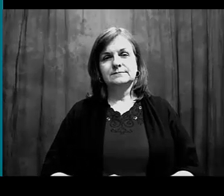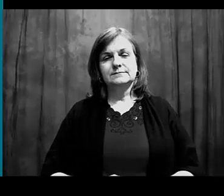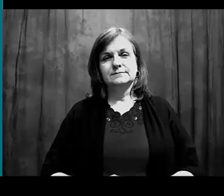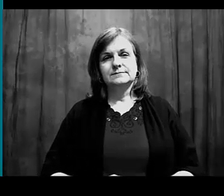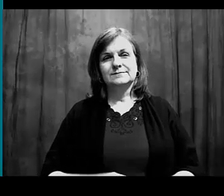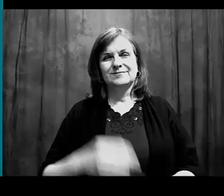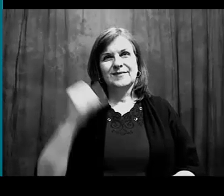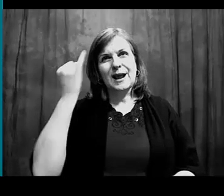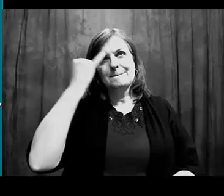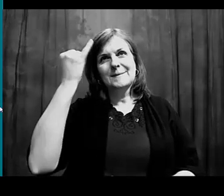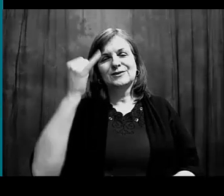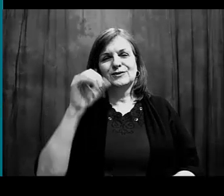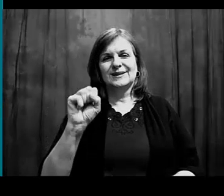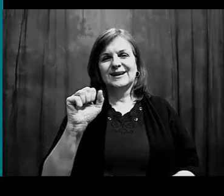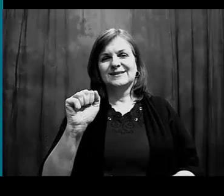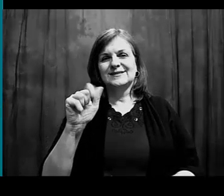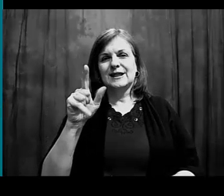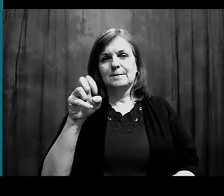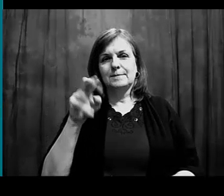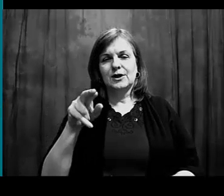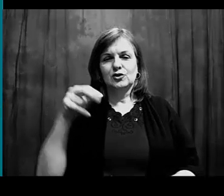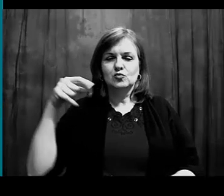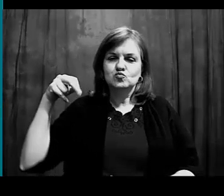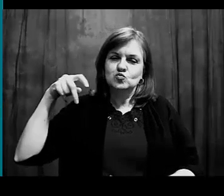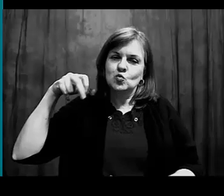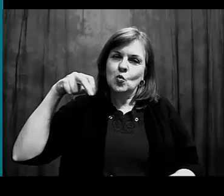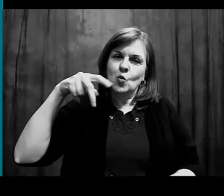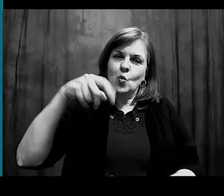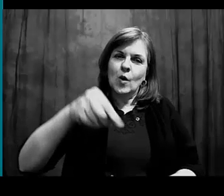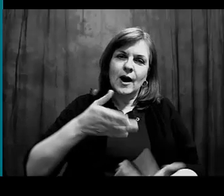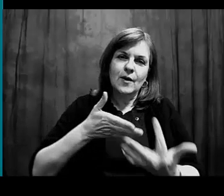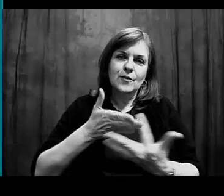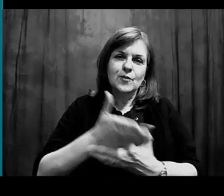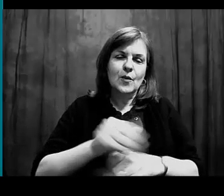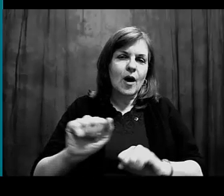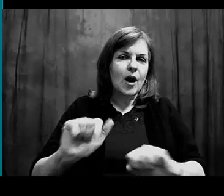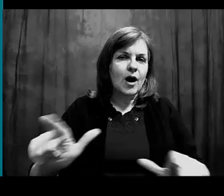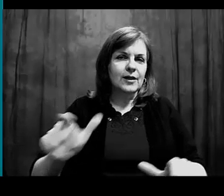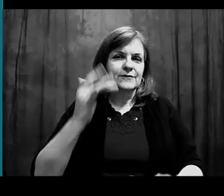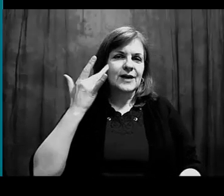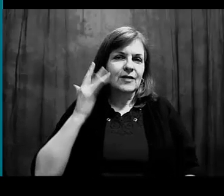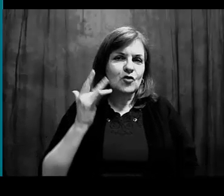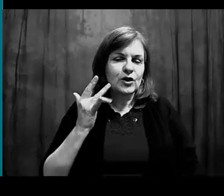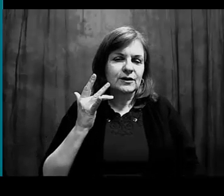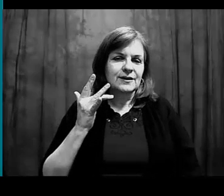now imagine a salamander walking the length of California!!